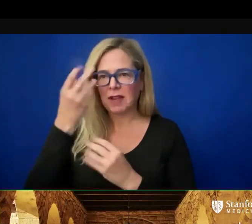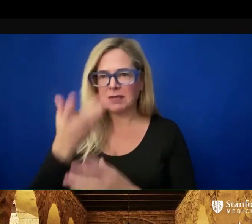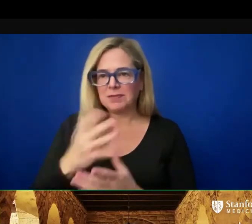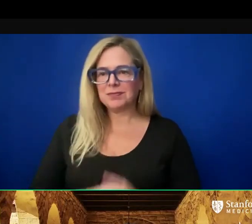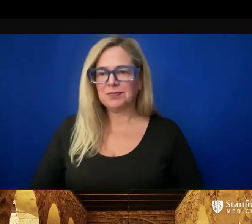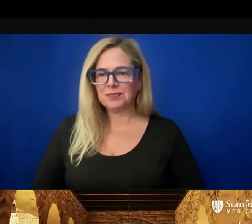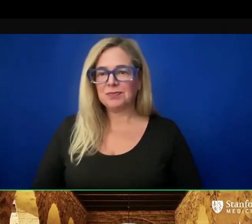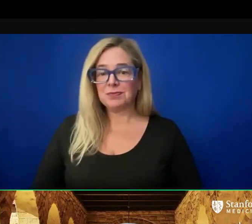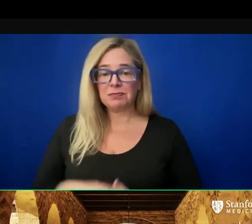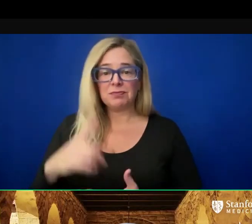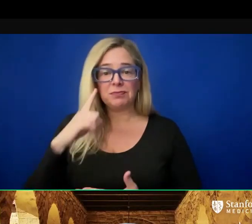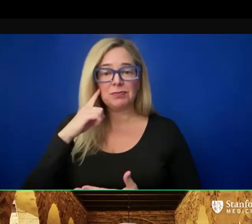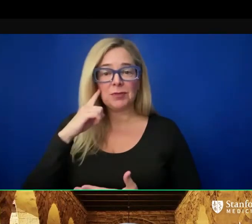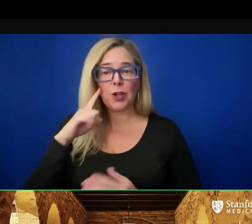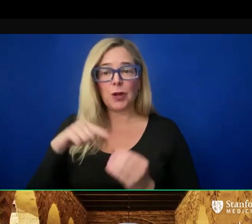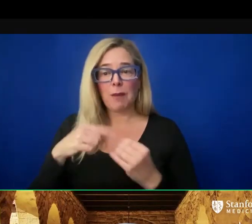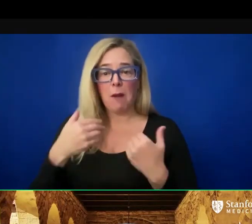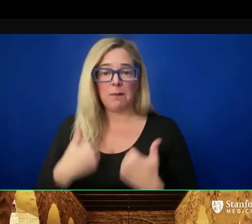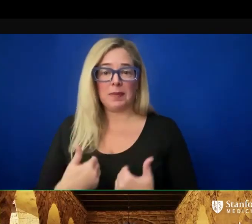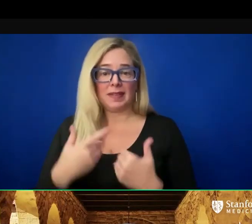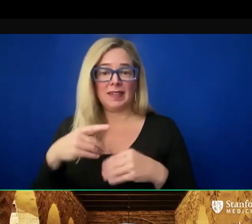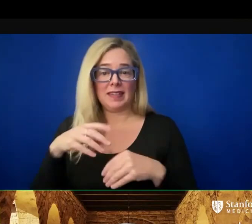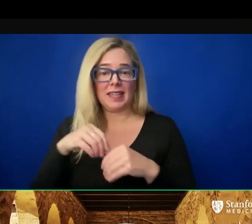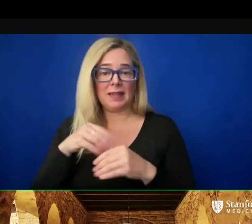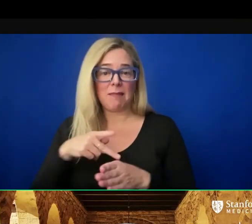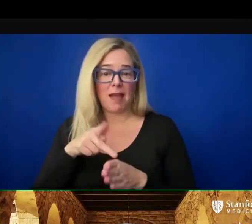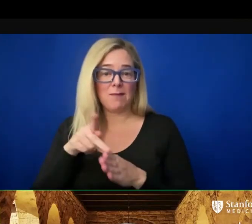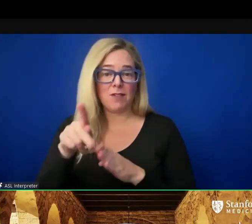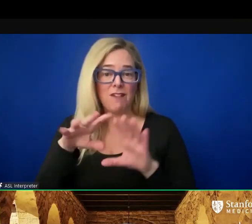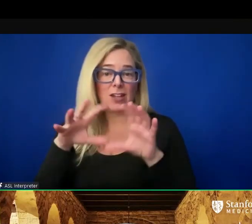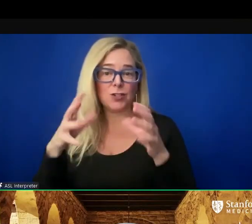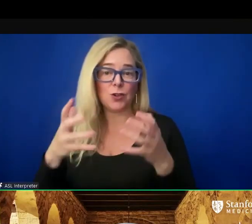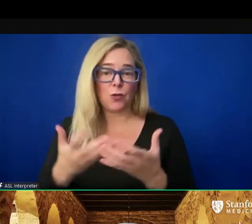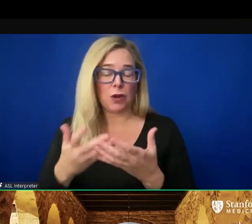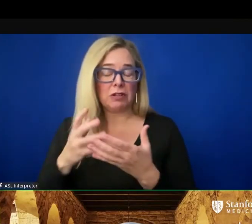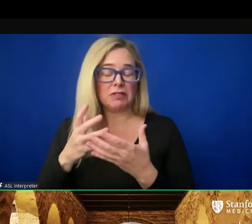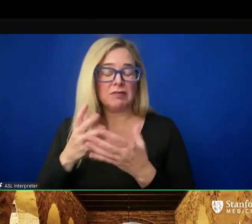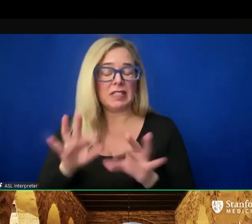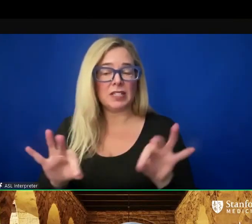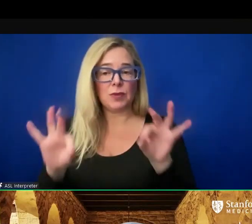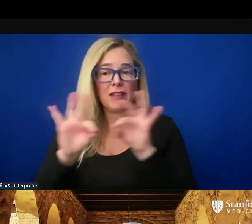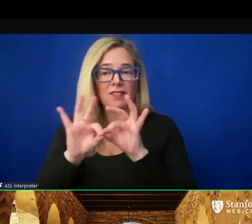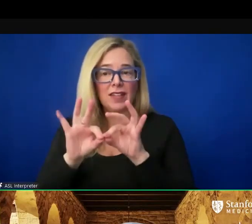professional world is relevant. What's more relevant are the women on the screen that